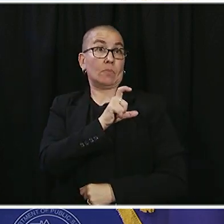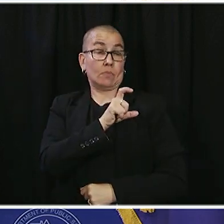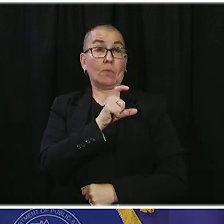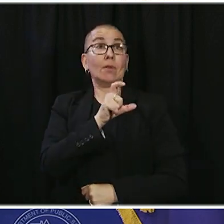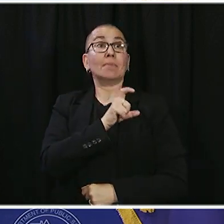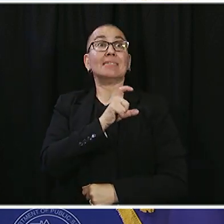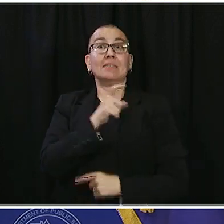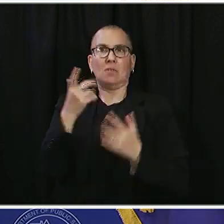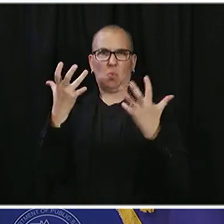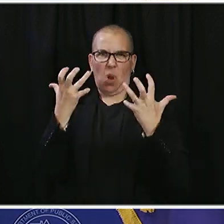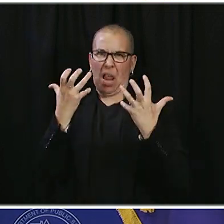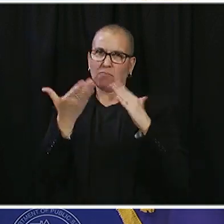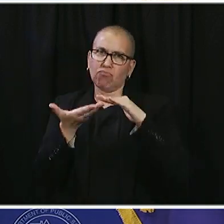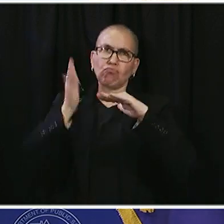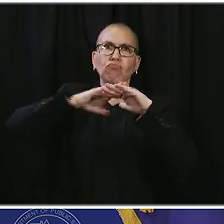OF OPEN TESTING REGIMEN FOR THEM.